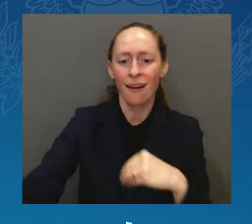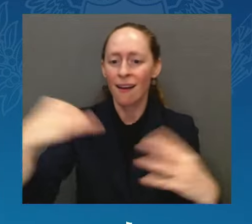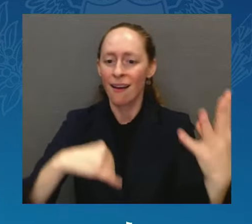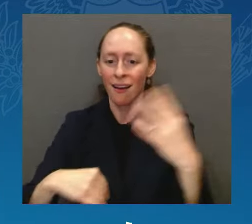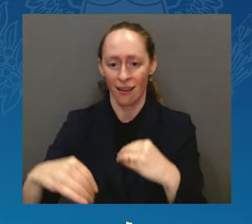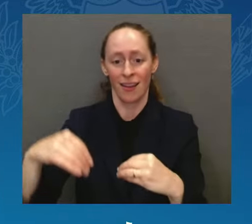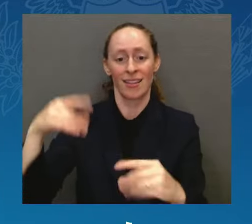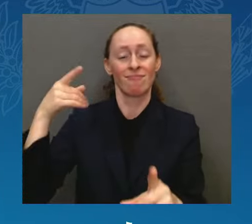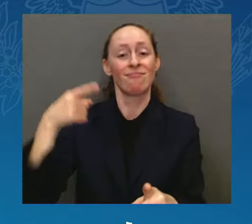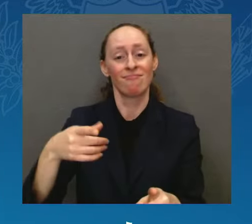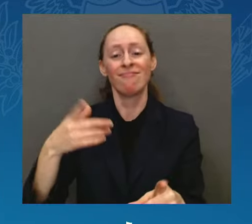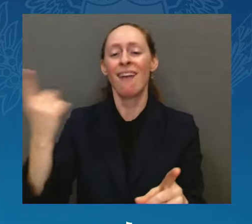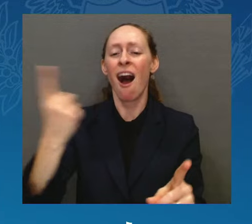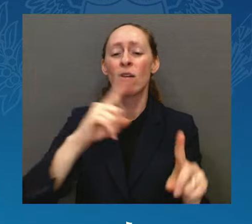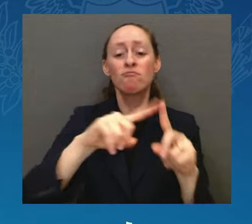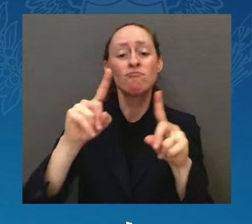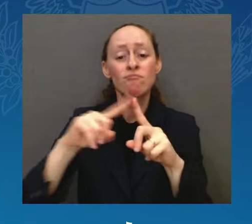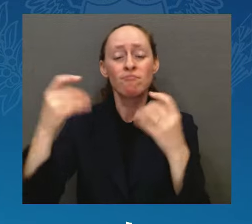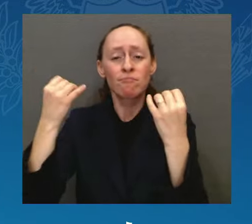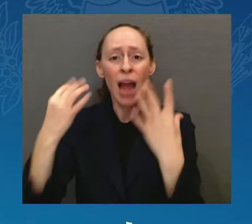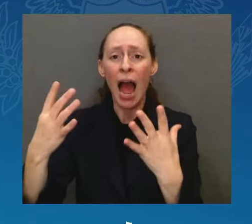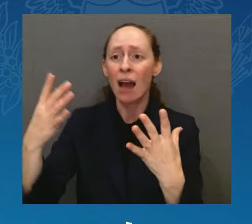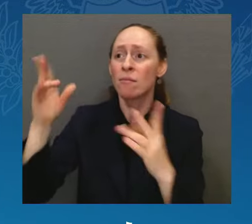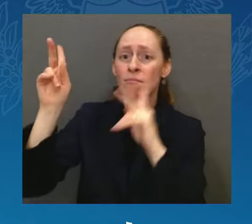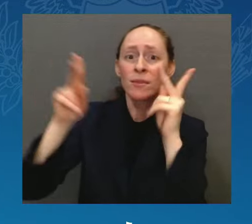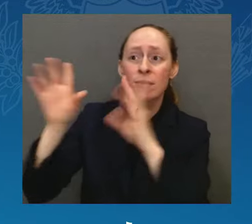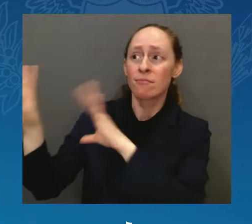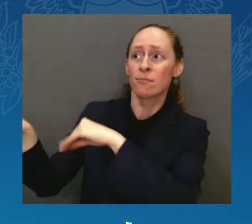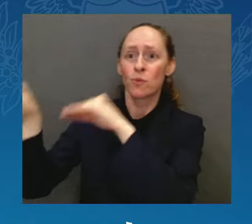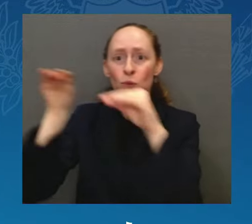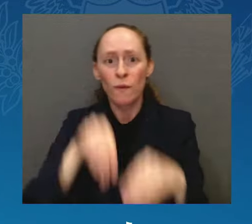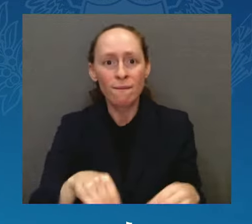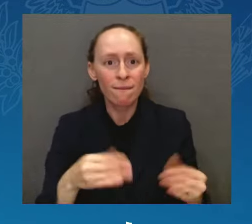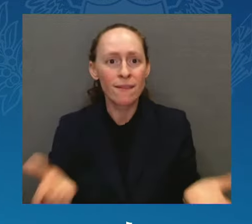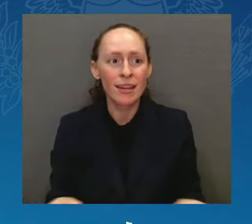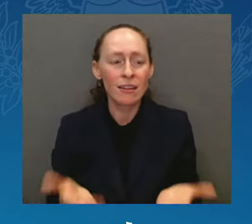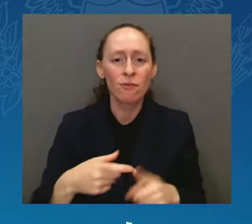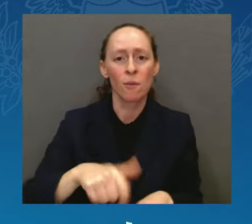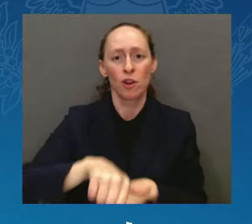So, let us today celebrate America's diversity